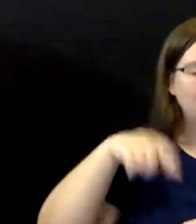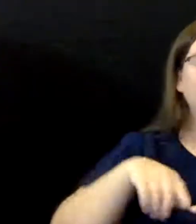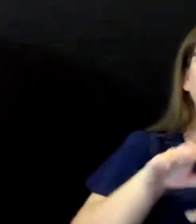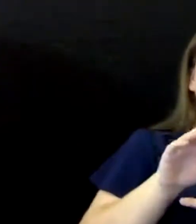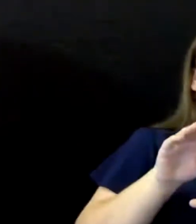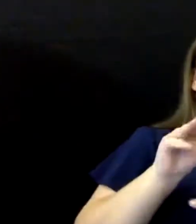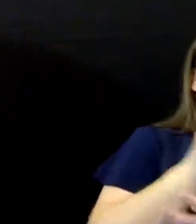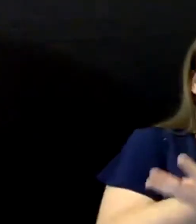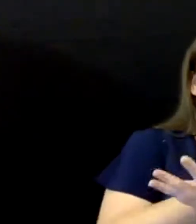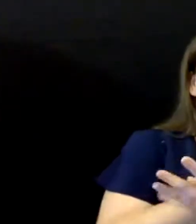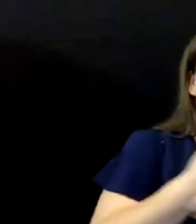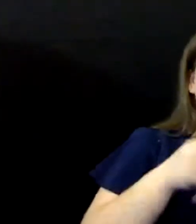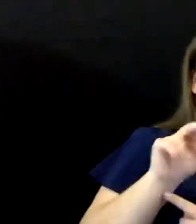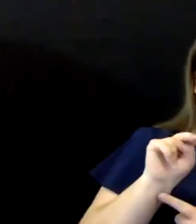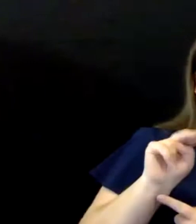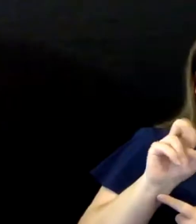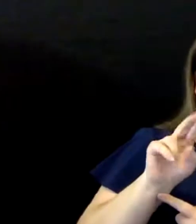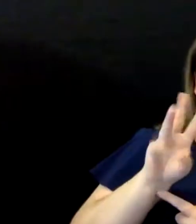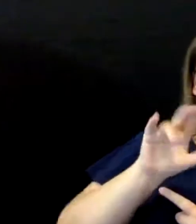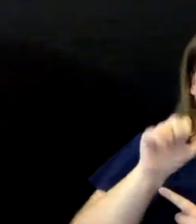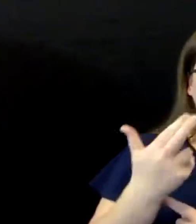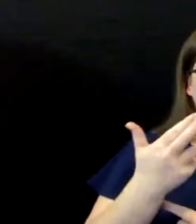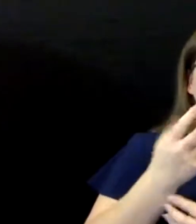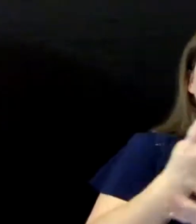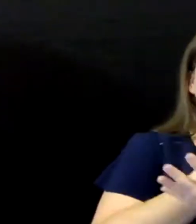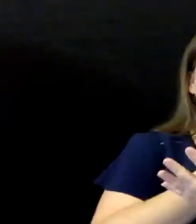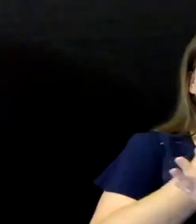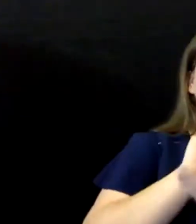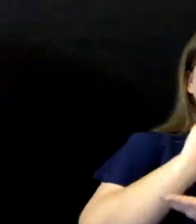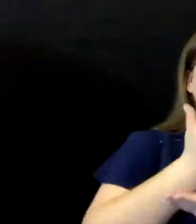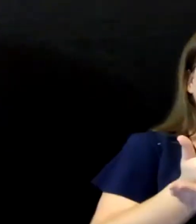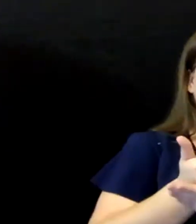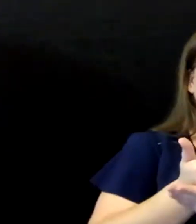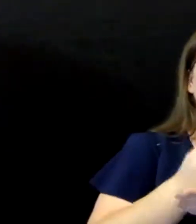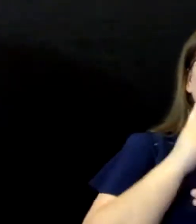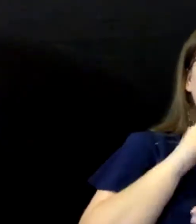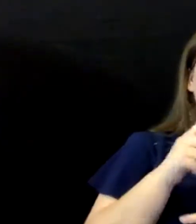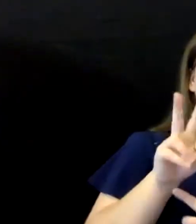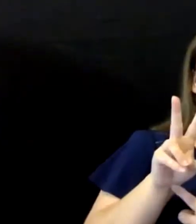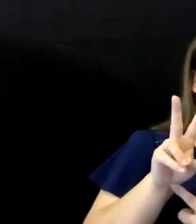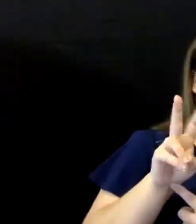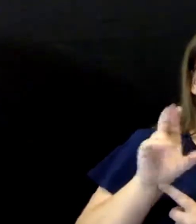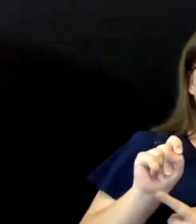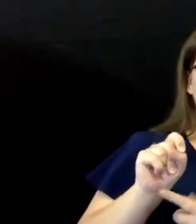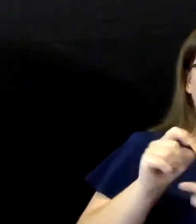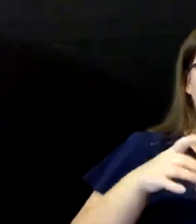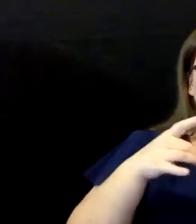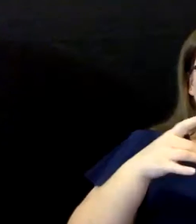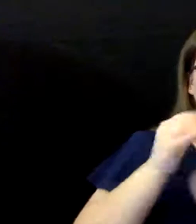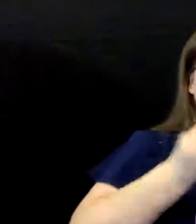Norwich University. She lives in Plainfield with her husband, daughter,